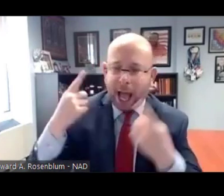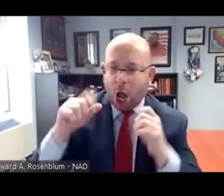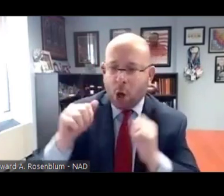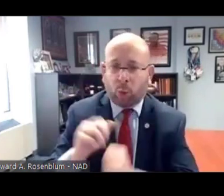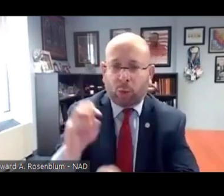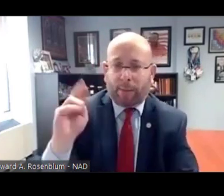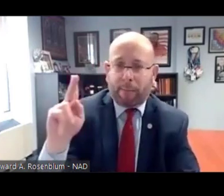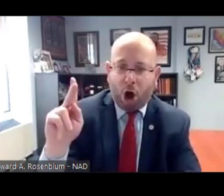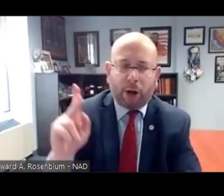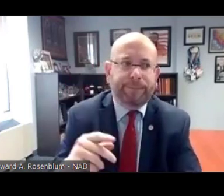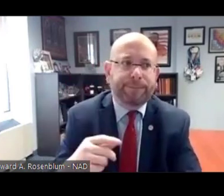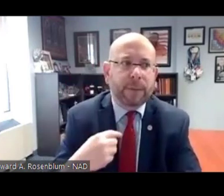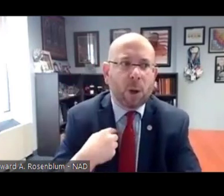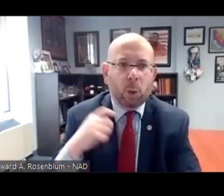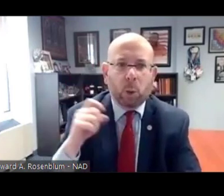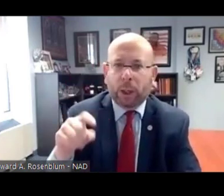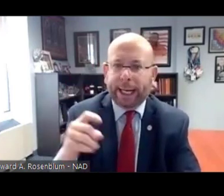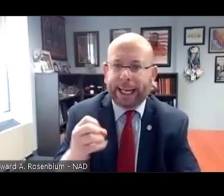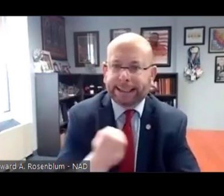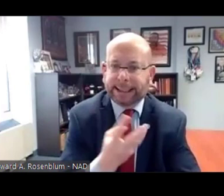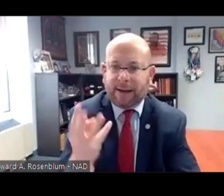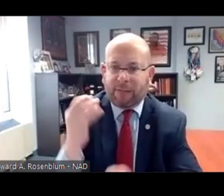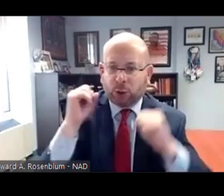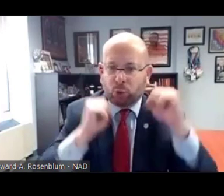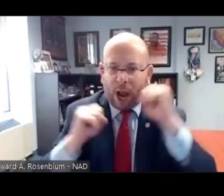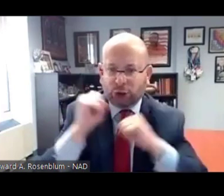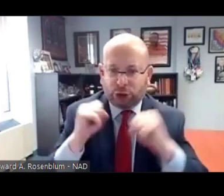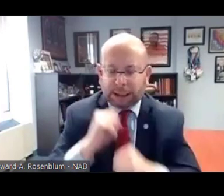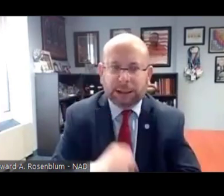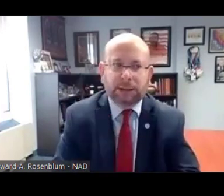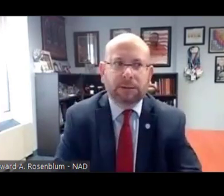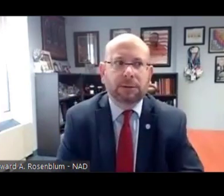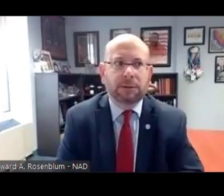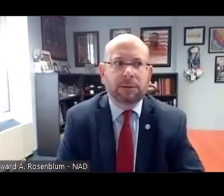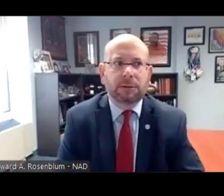Now in terms of corporations I do agree with Mark that there are several strategies at hand here.